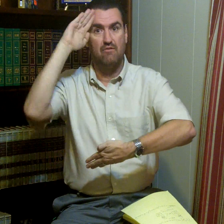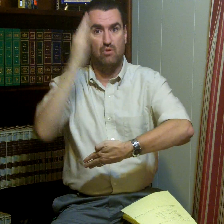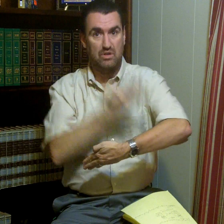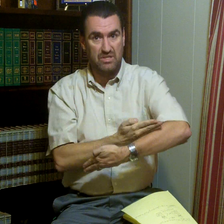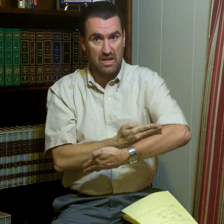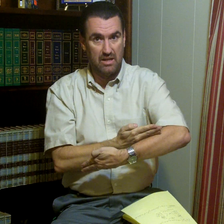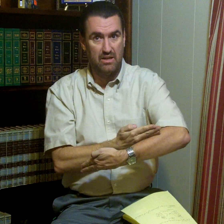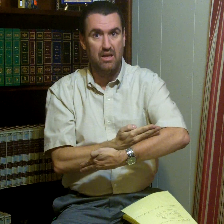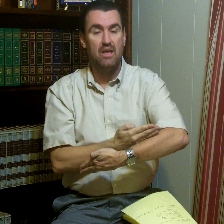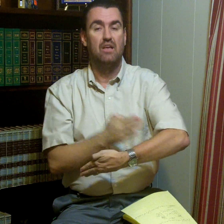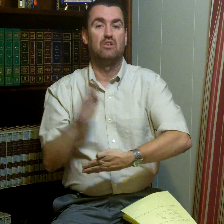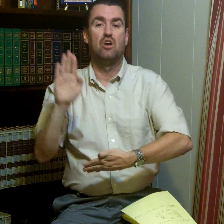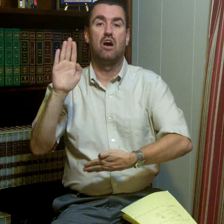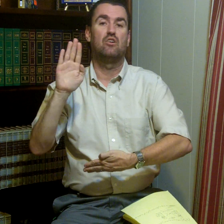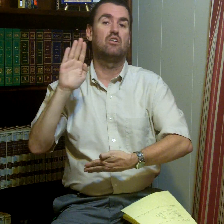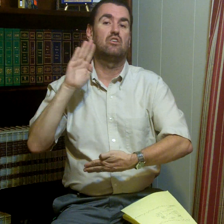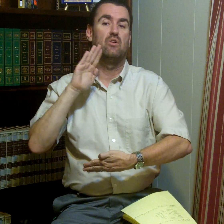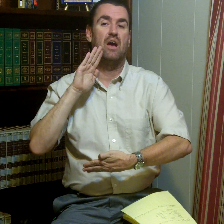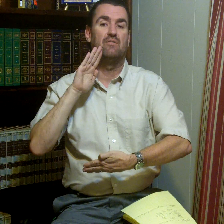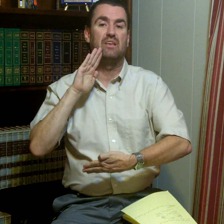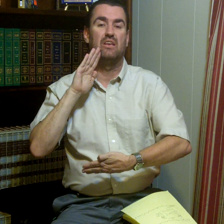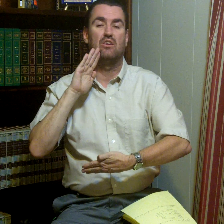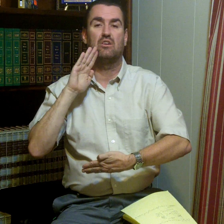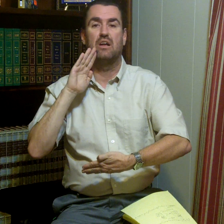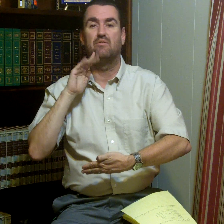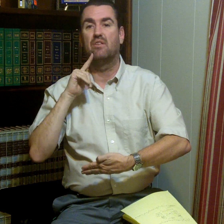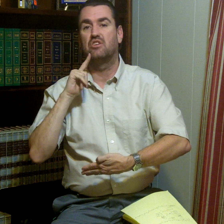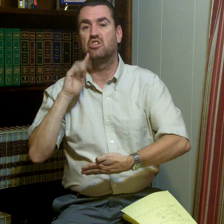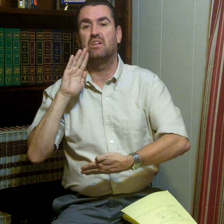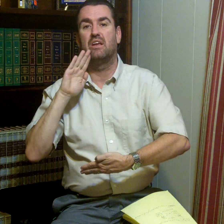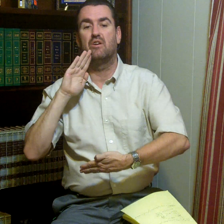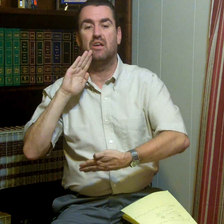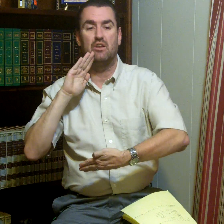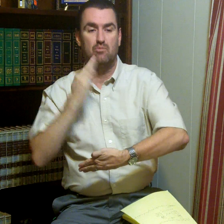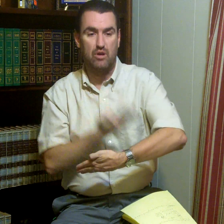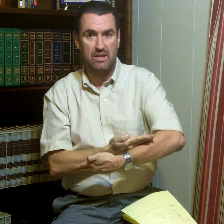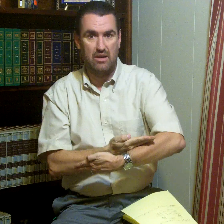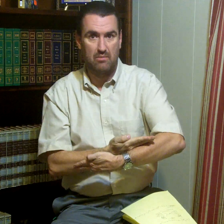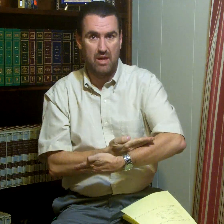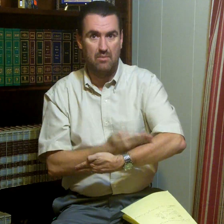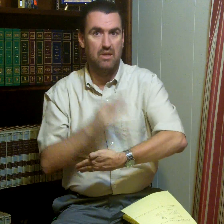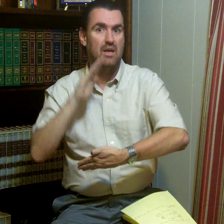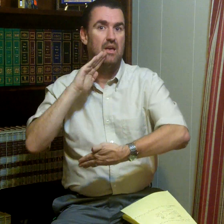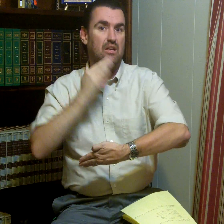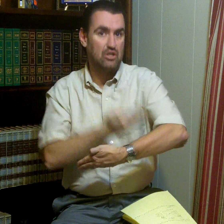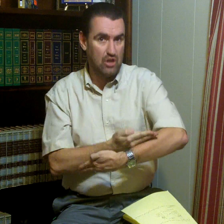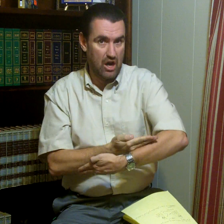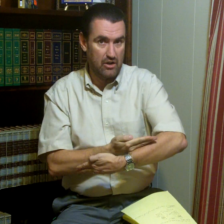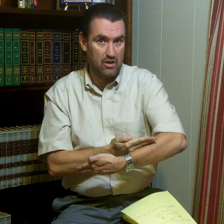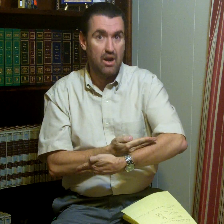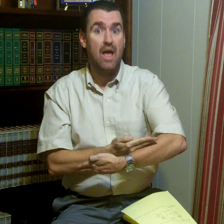for son, daughter you have it here kinda on the chin area and you bring down to baby daughter